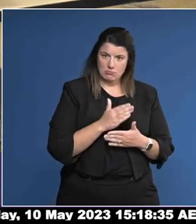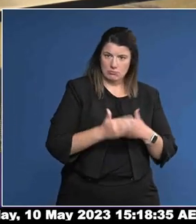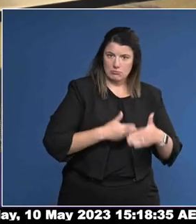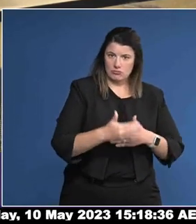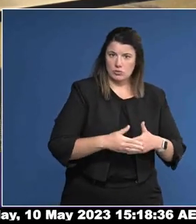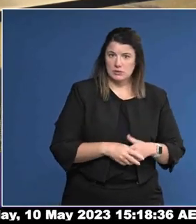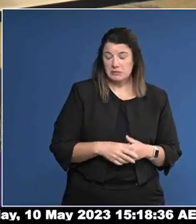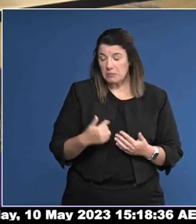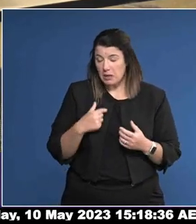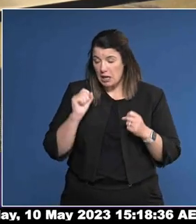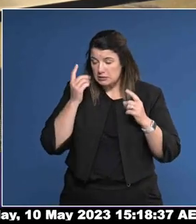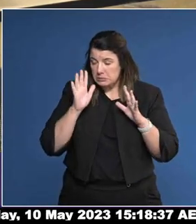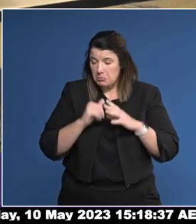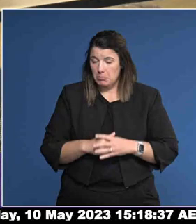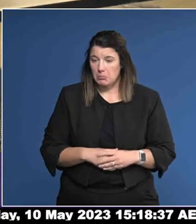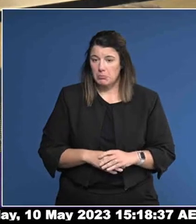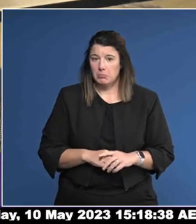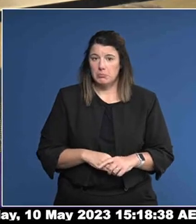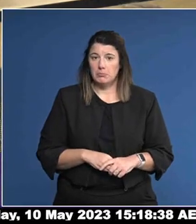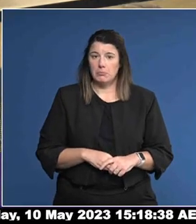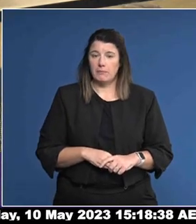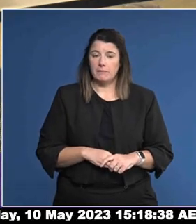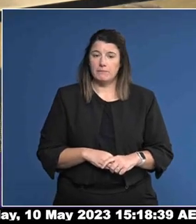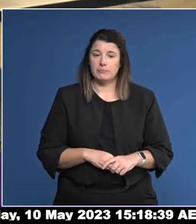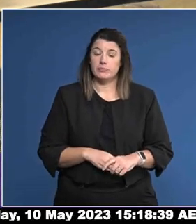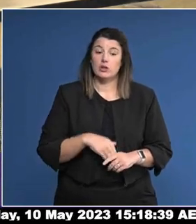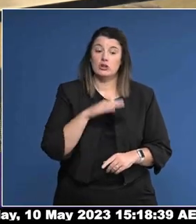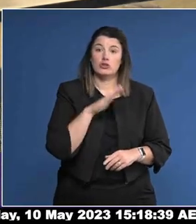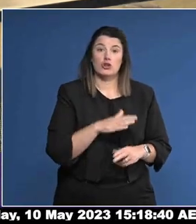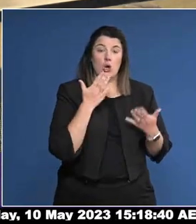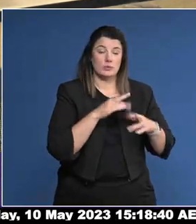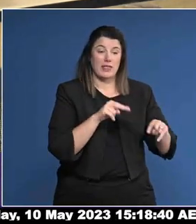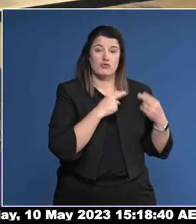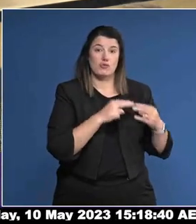And are you aware that the Child Death Review Board did not and has not